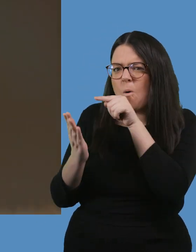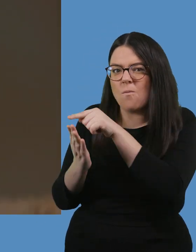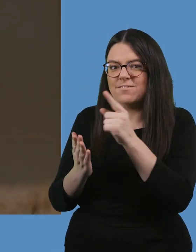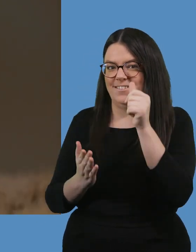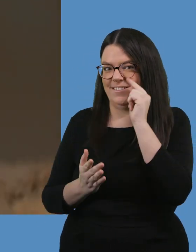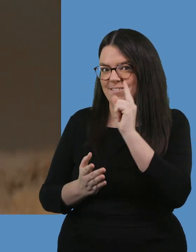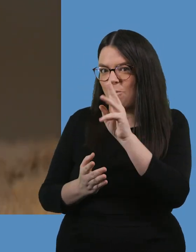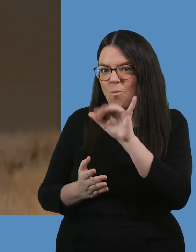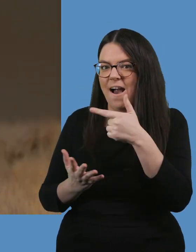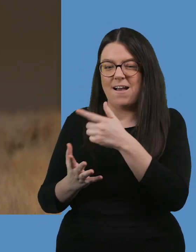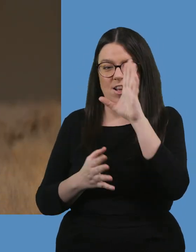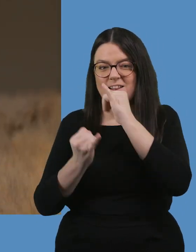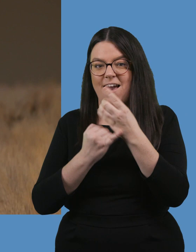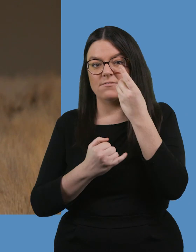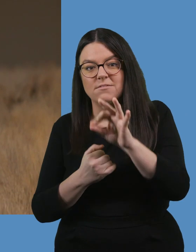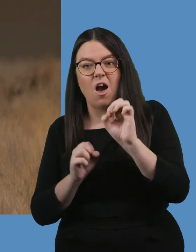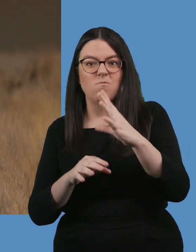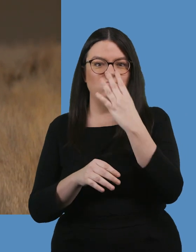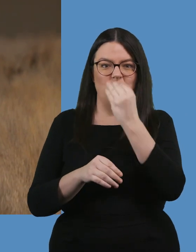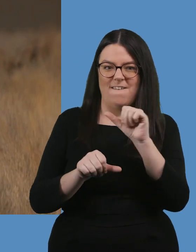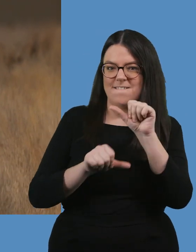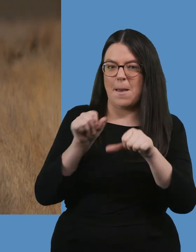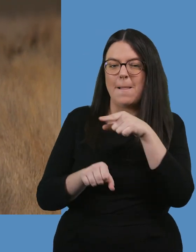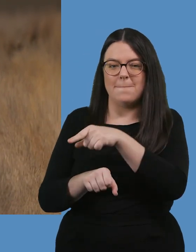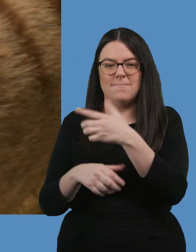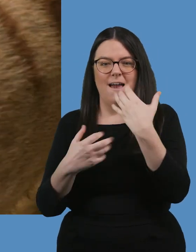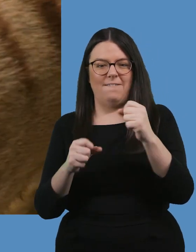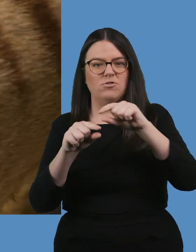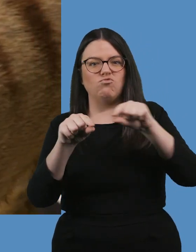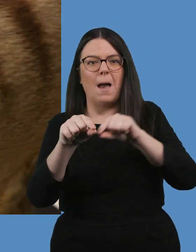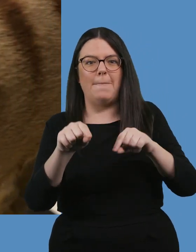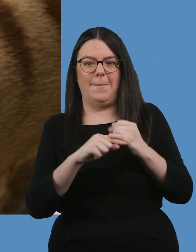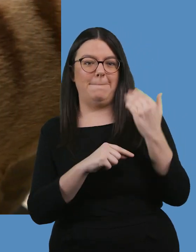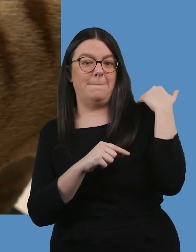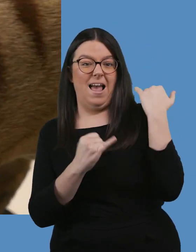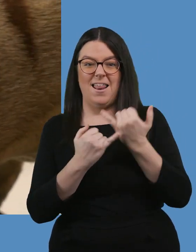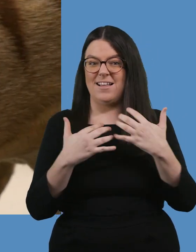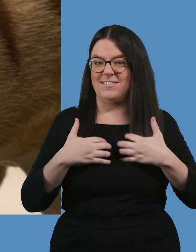see why. It looks like a dog or wolf-shaped animal, with stripes along its back like a